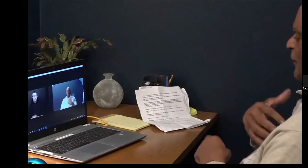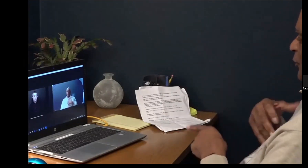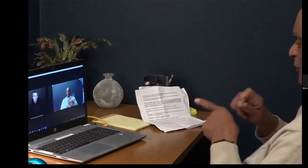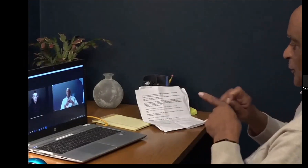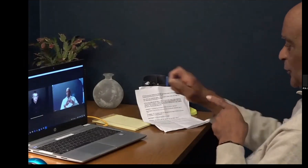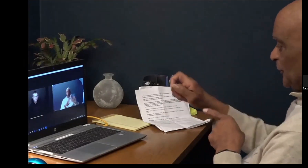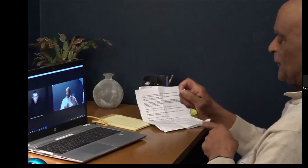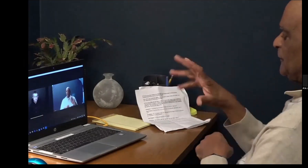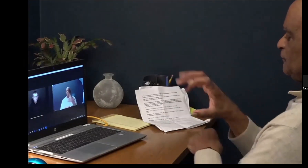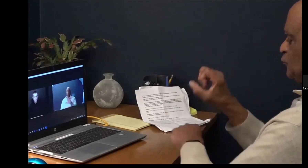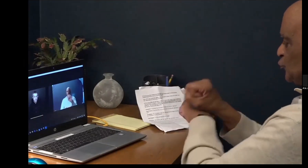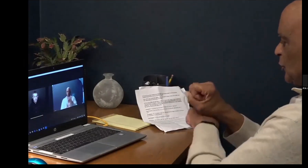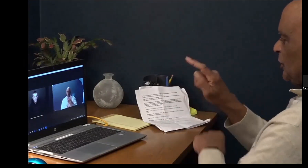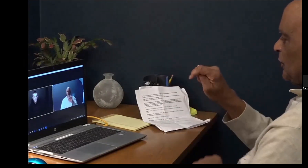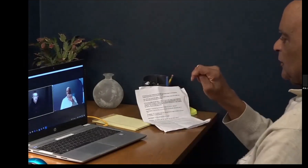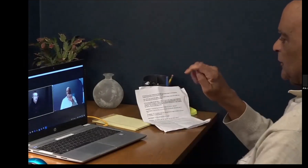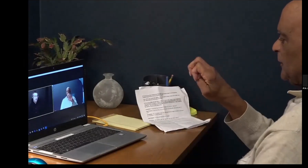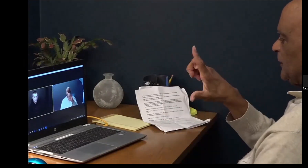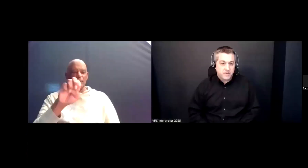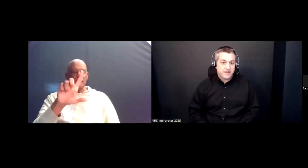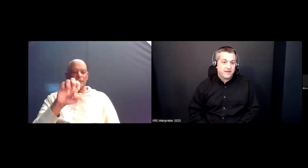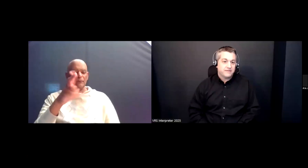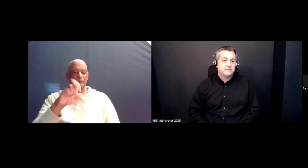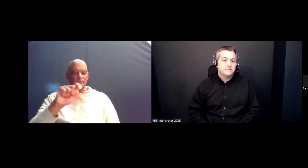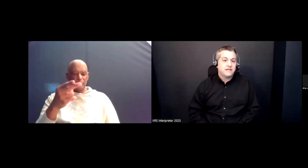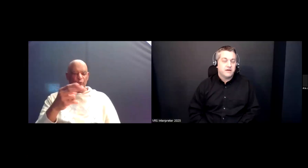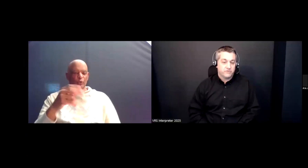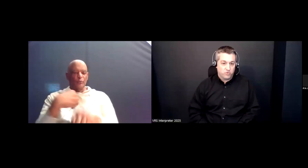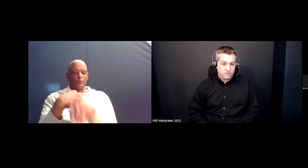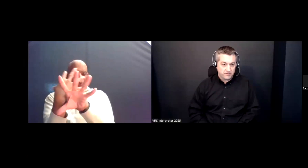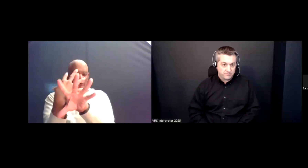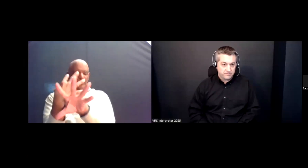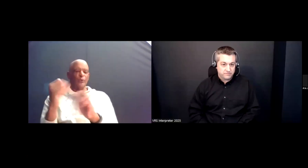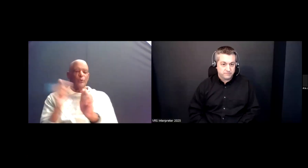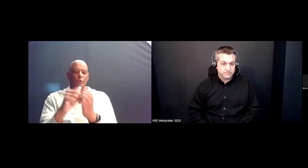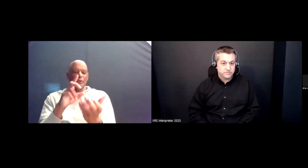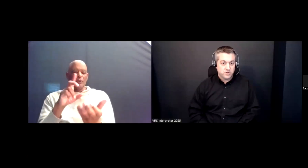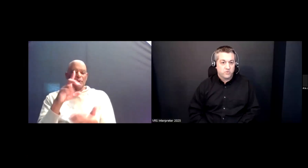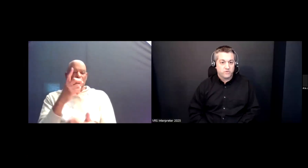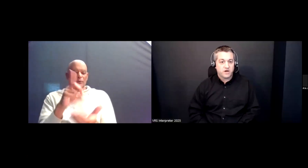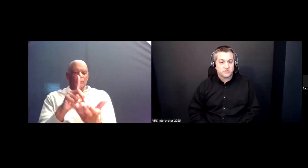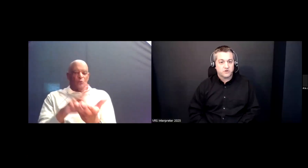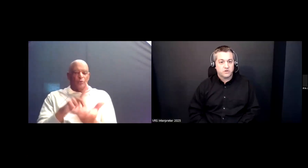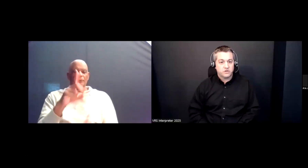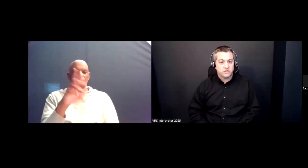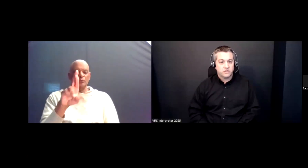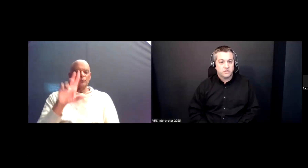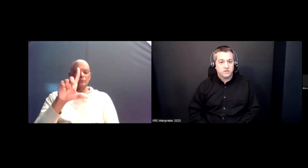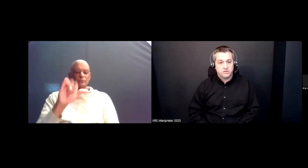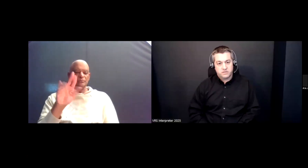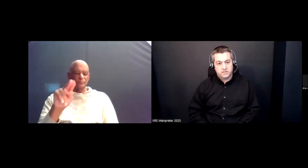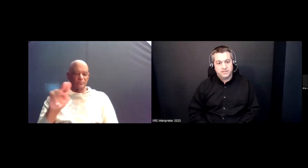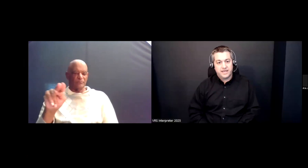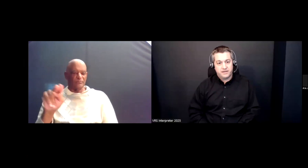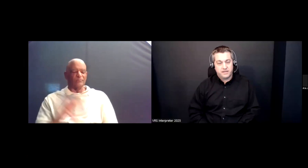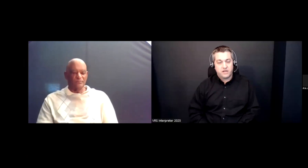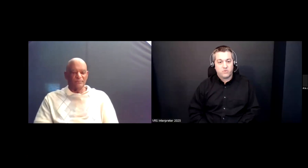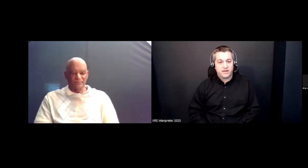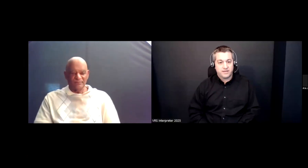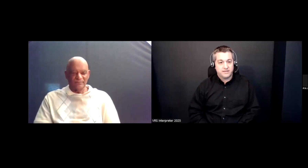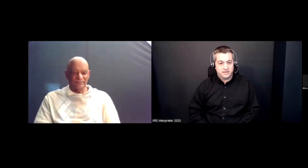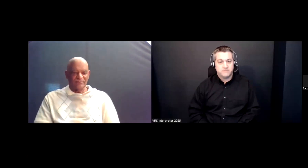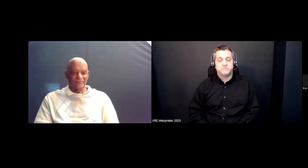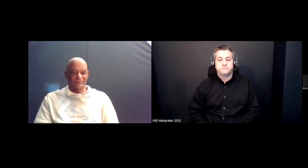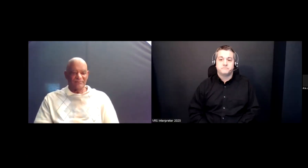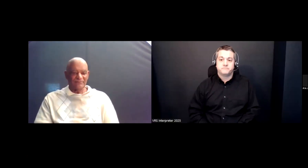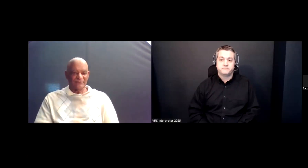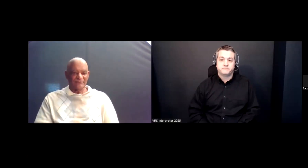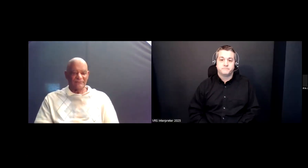morning I'm calling to make a telehealth appointment with Dr Lynn - L- Y- N- N. oh